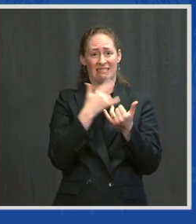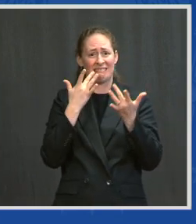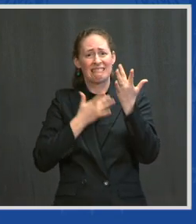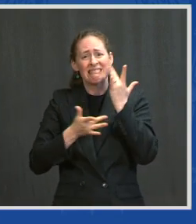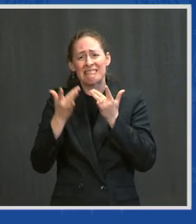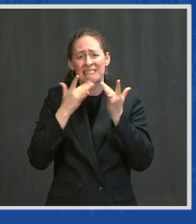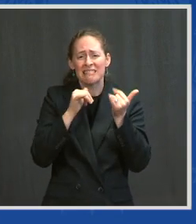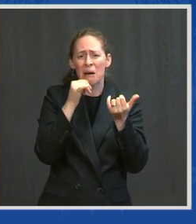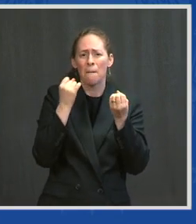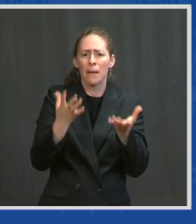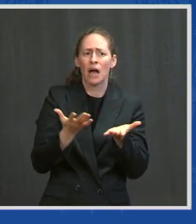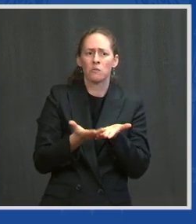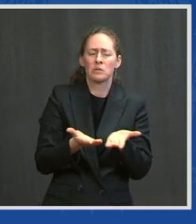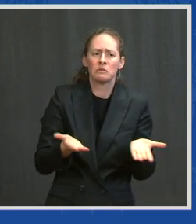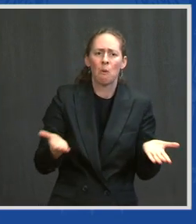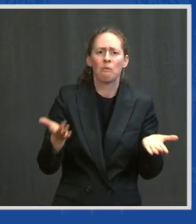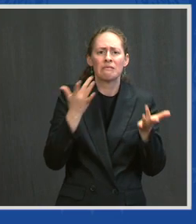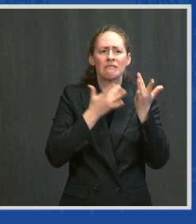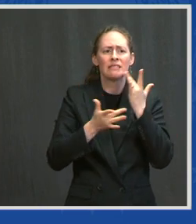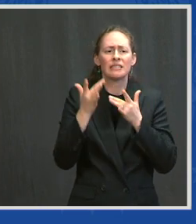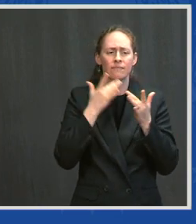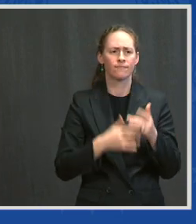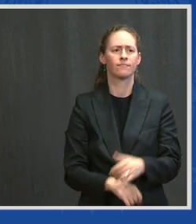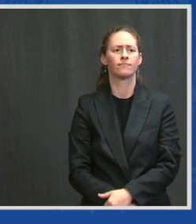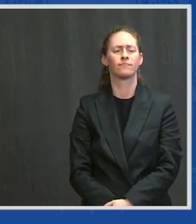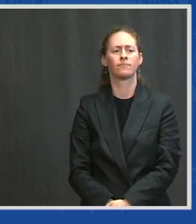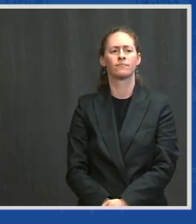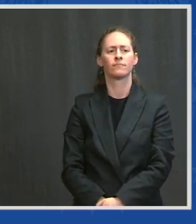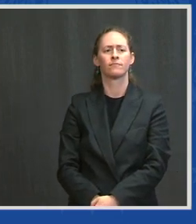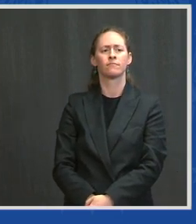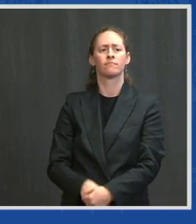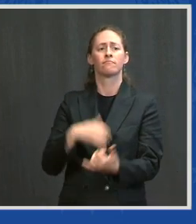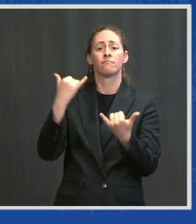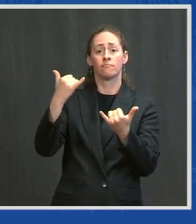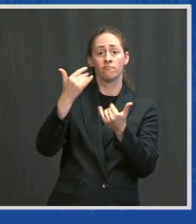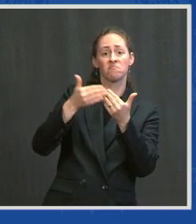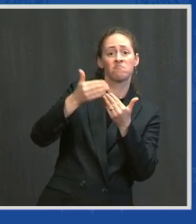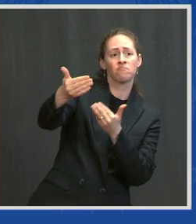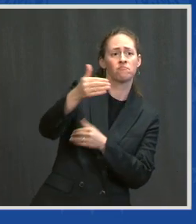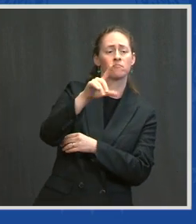requests resources to add inspection positions in every field division.